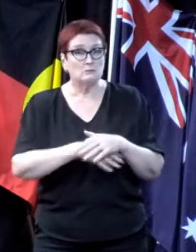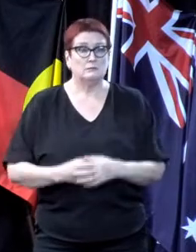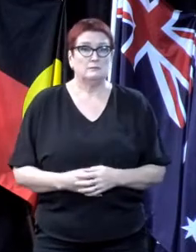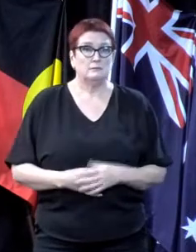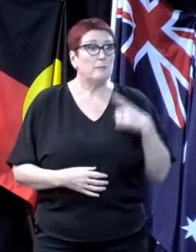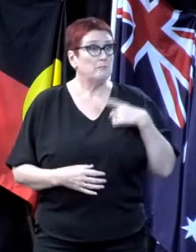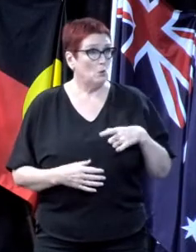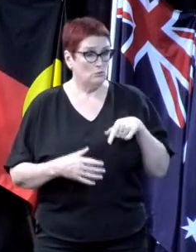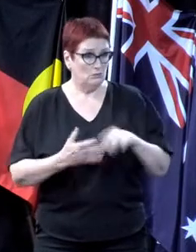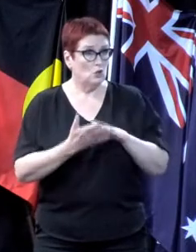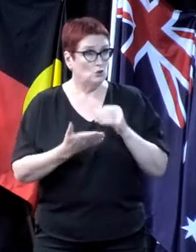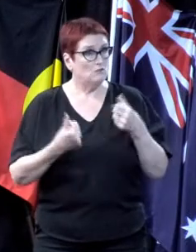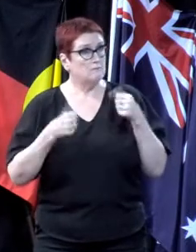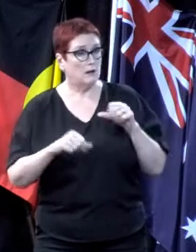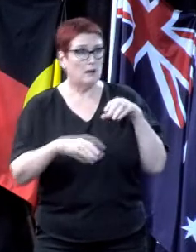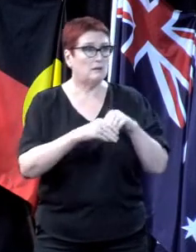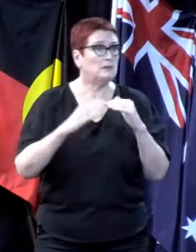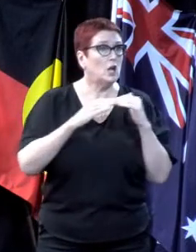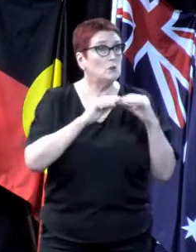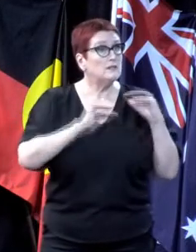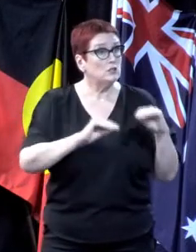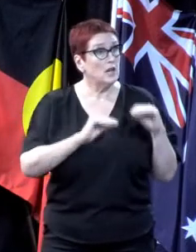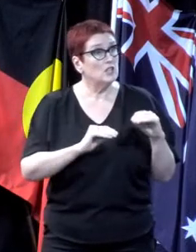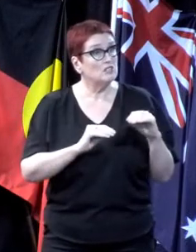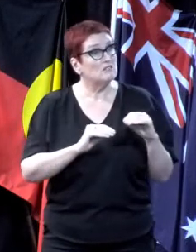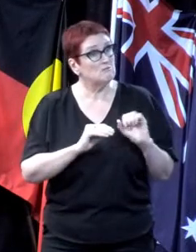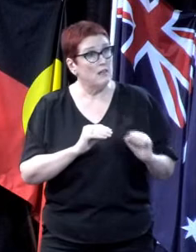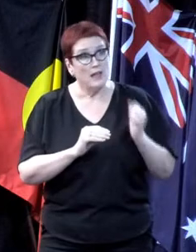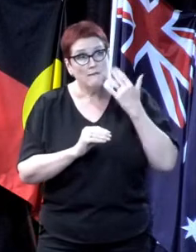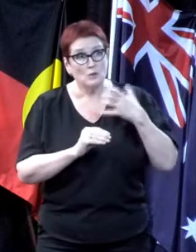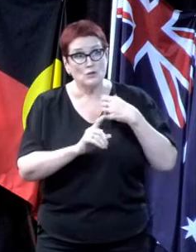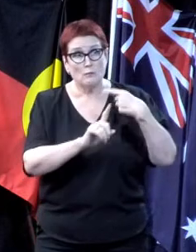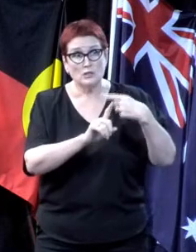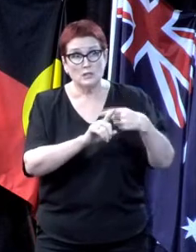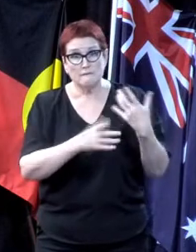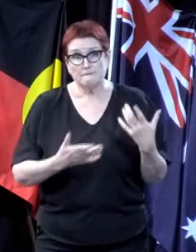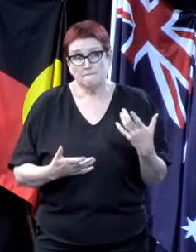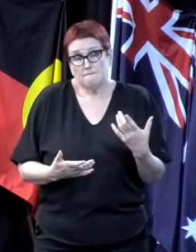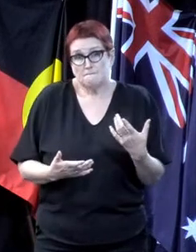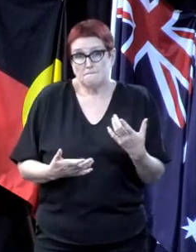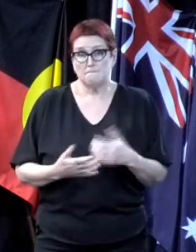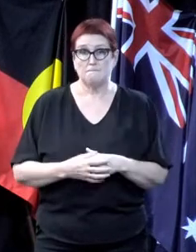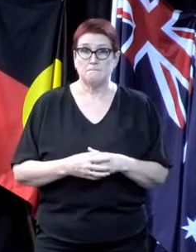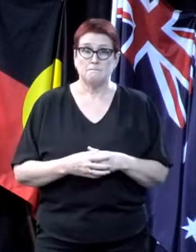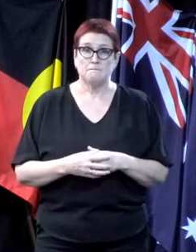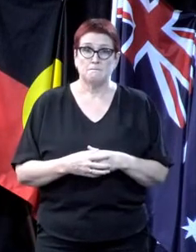been able to take more positive pathways and I suppose, importantly, diverting away from potential negative pathways.